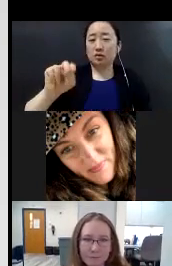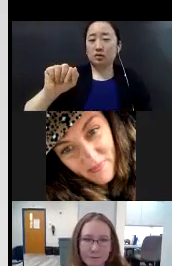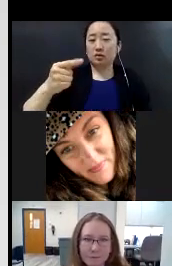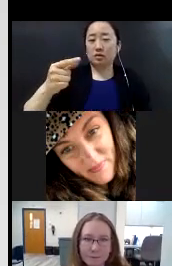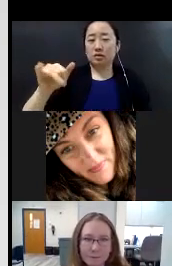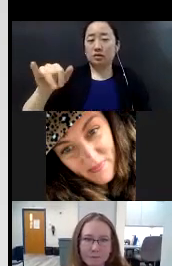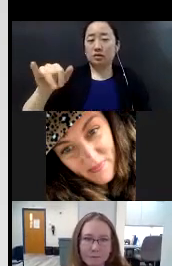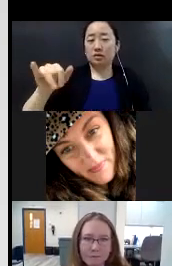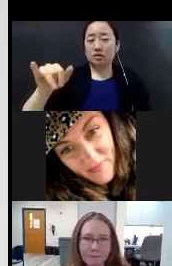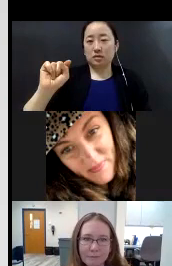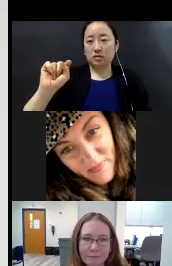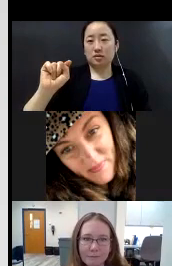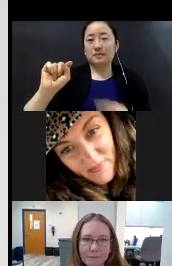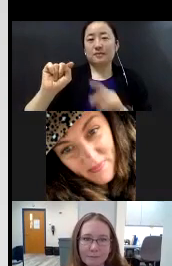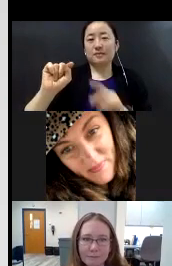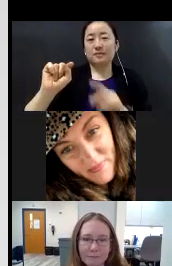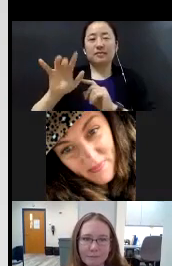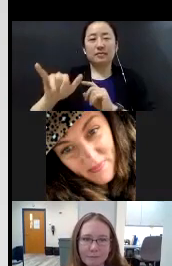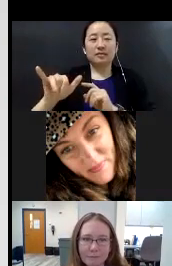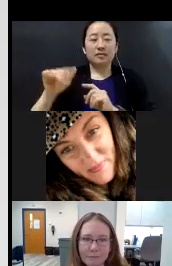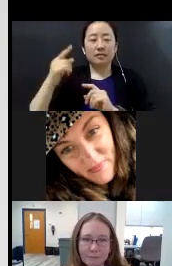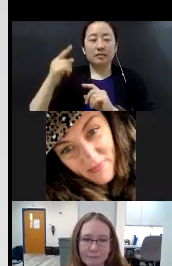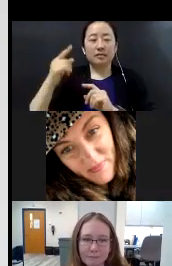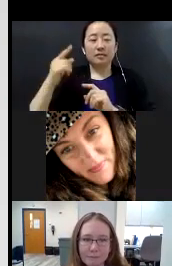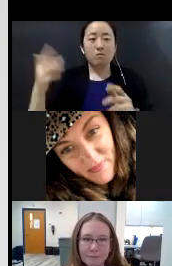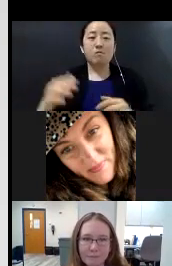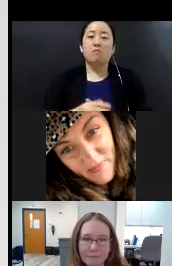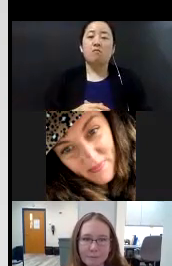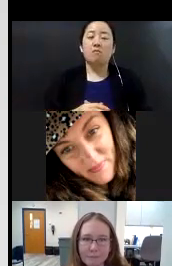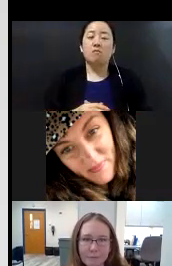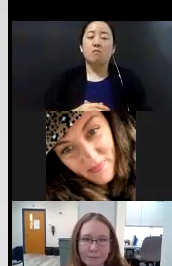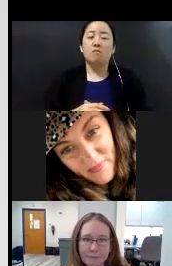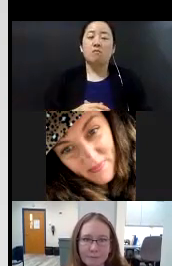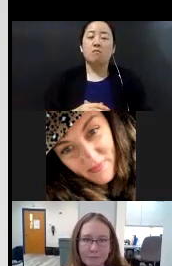THAT'S HOW WE GATHER THE VIDEO THE STILL PICTURES THAT WE USE.